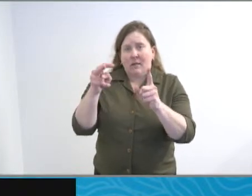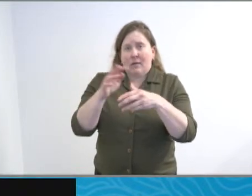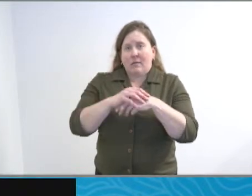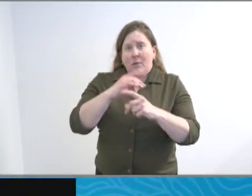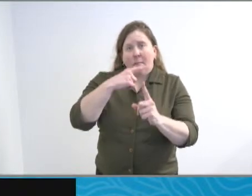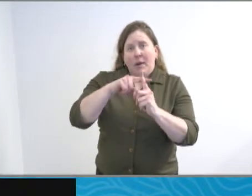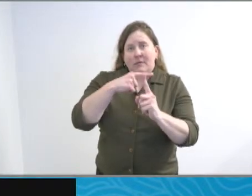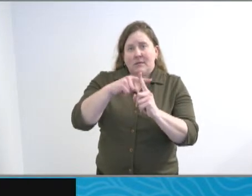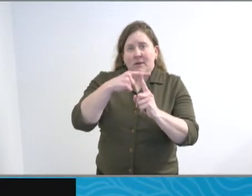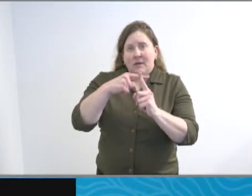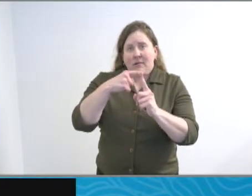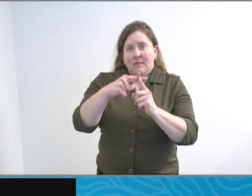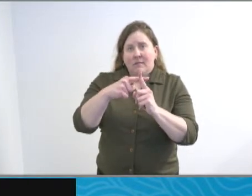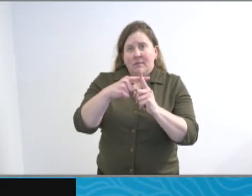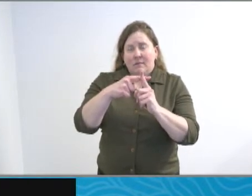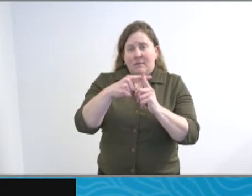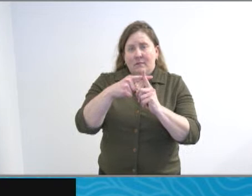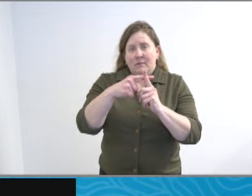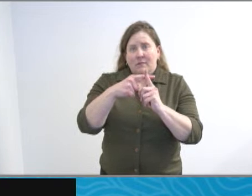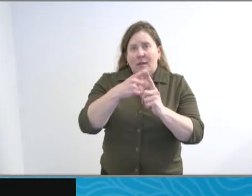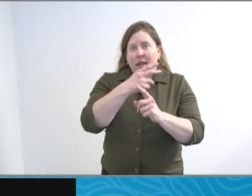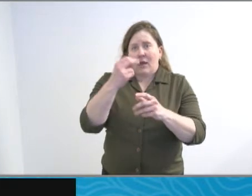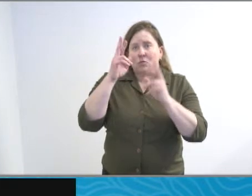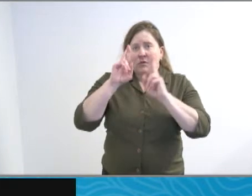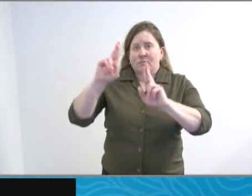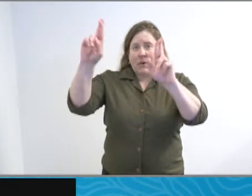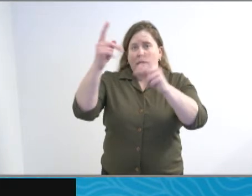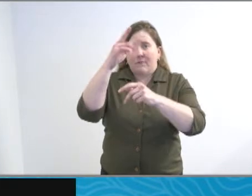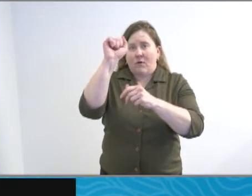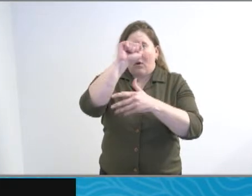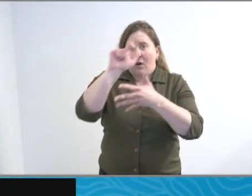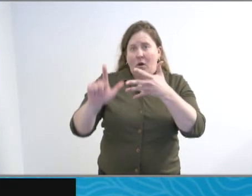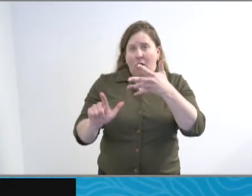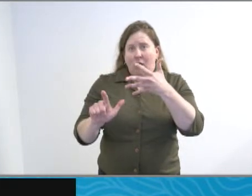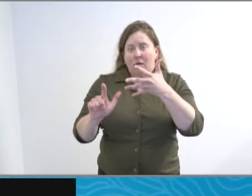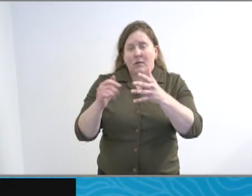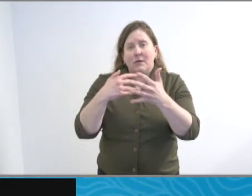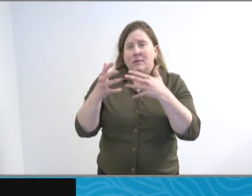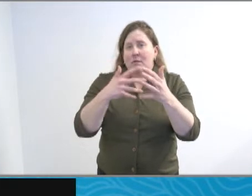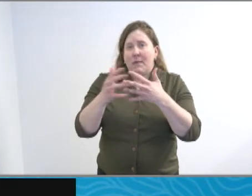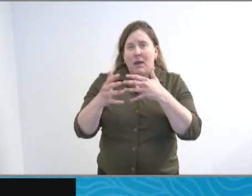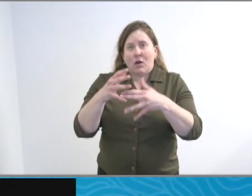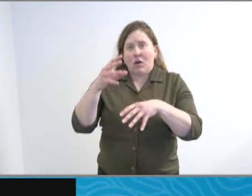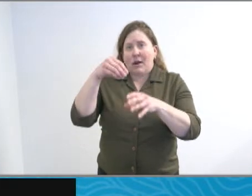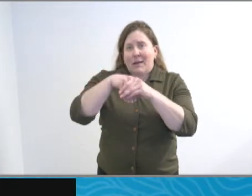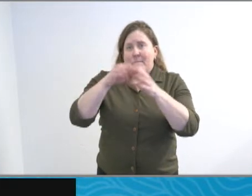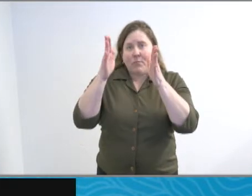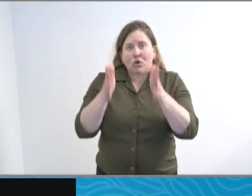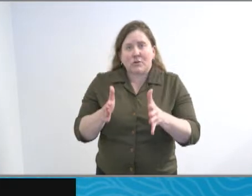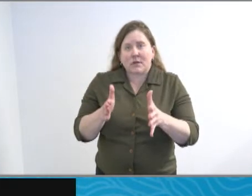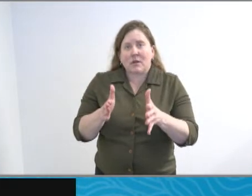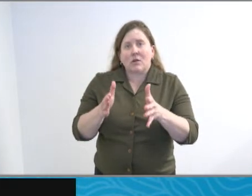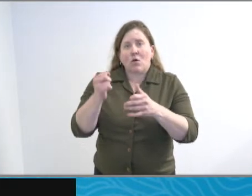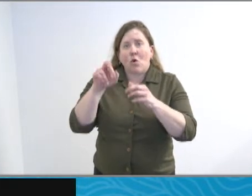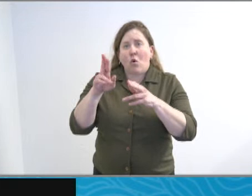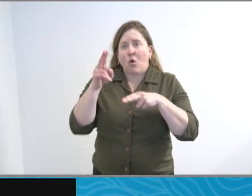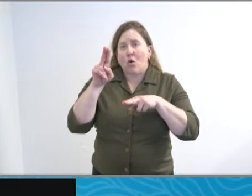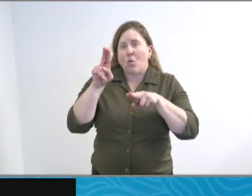and a commitment of respect for all. So this is true whether we're in person or whether we're watching, observing,